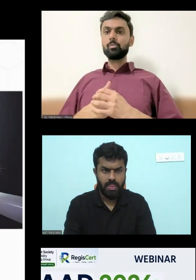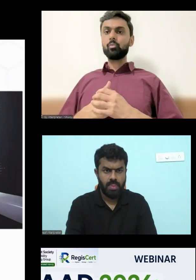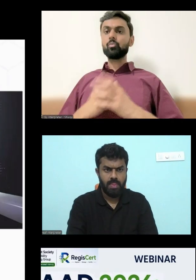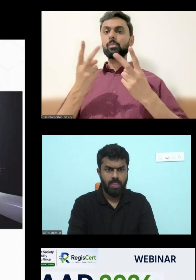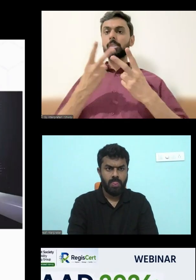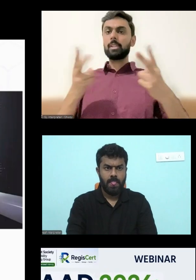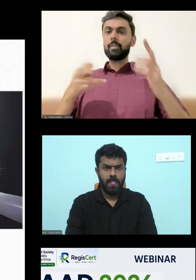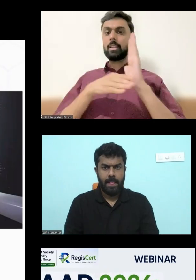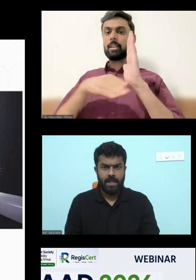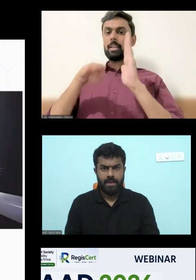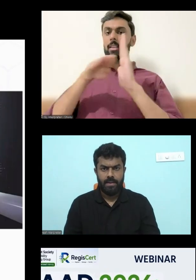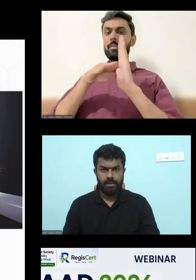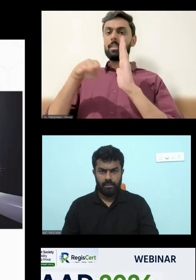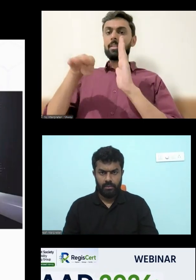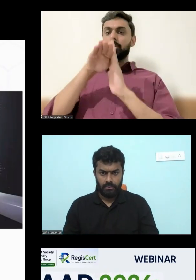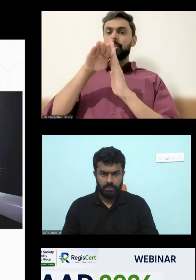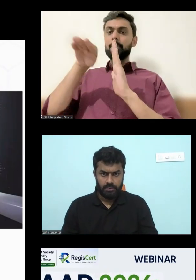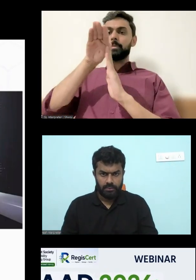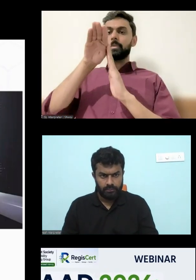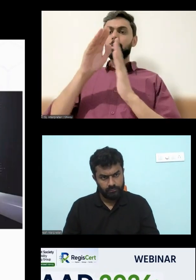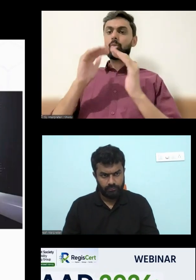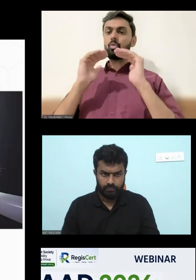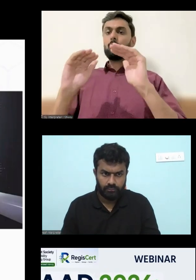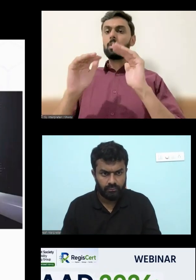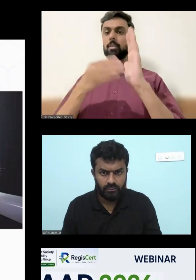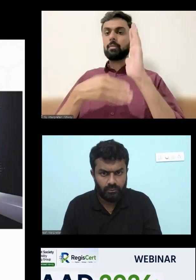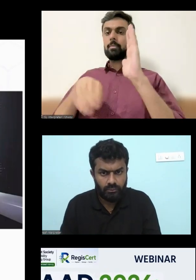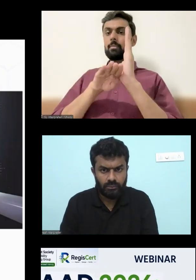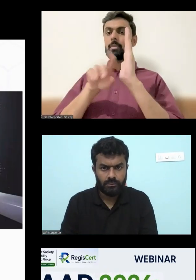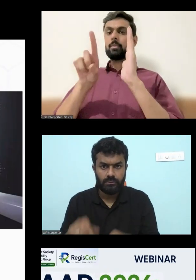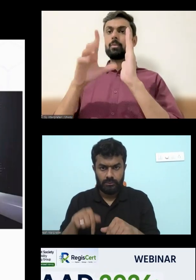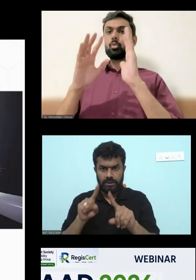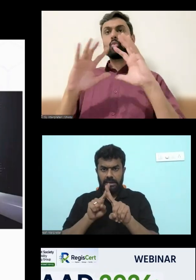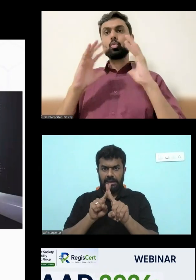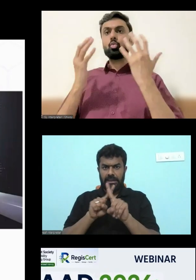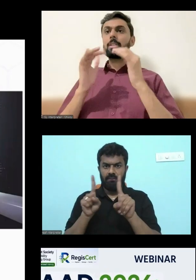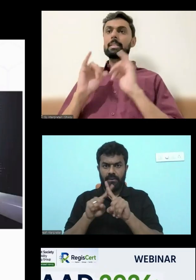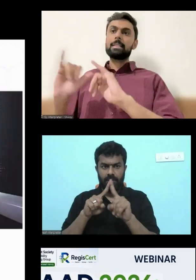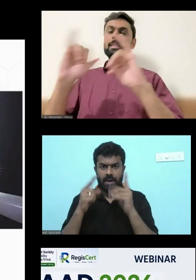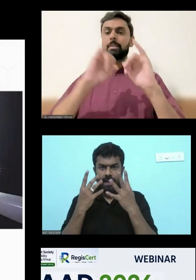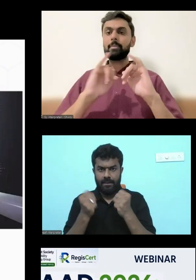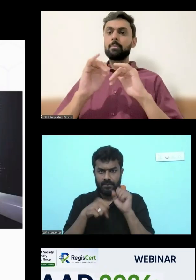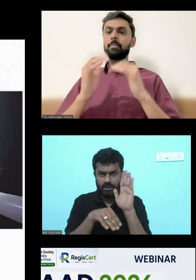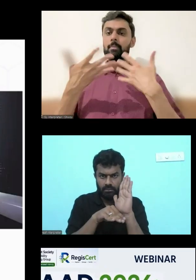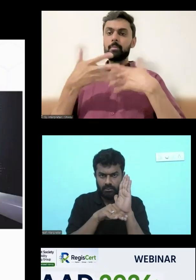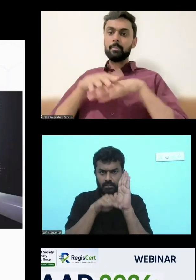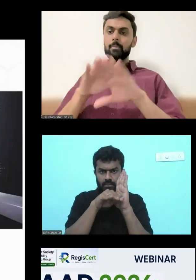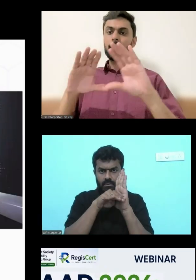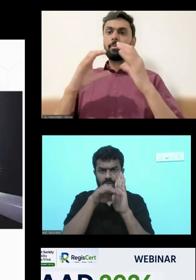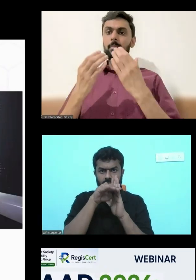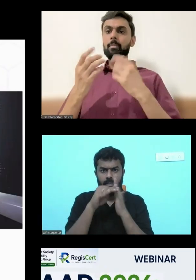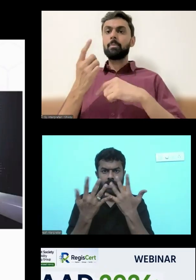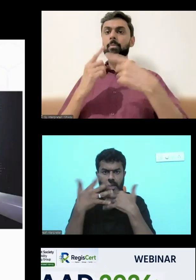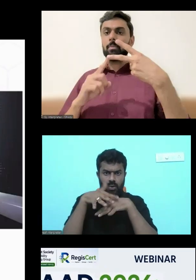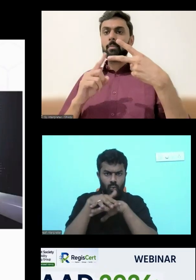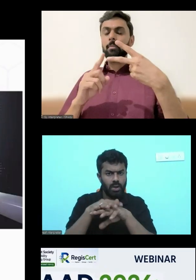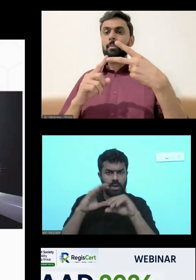of tier one, that is universal for inclusive classroom and accessibility in tools for the